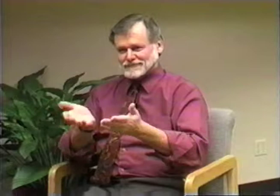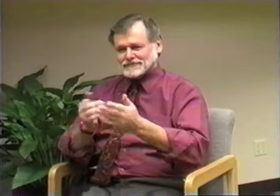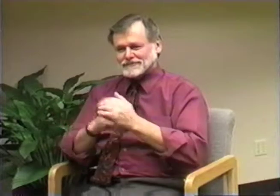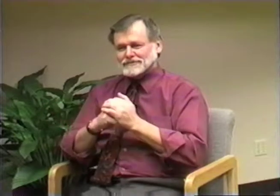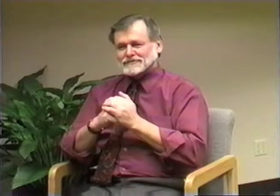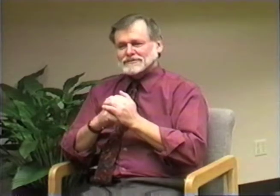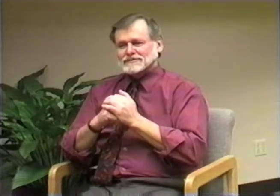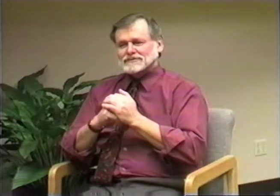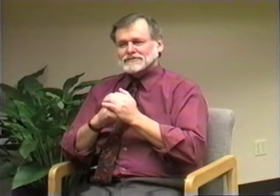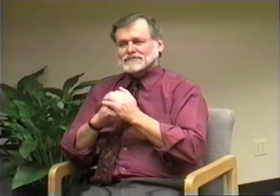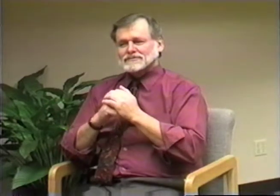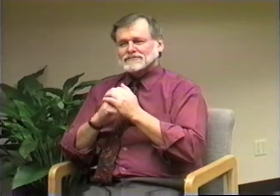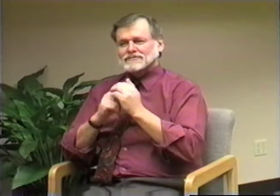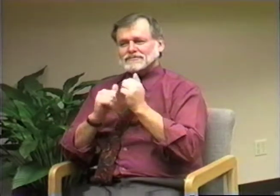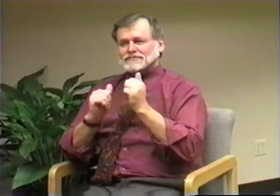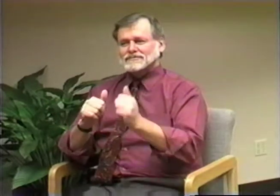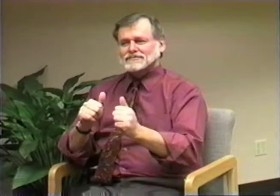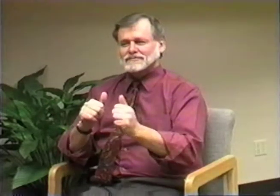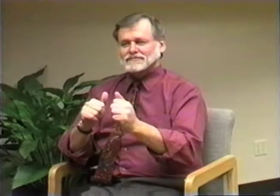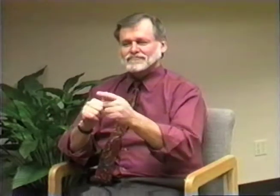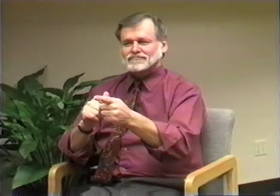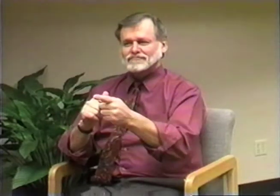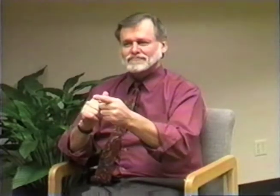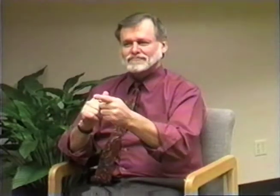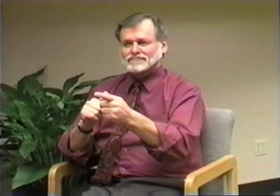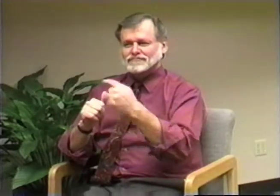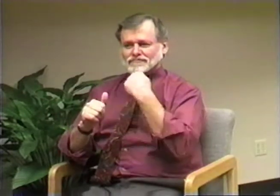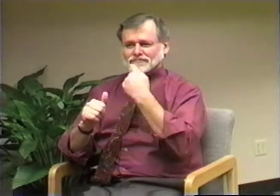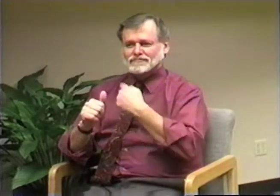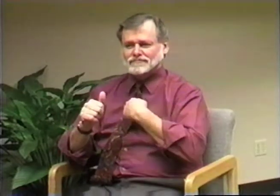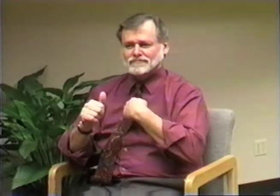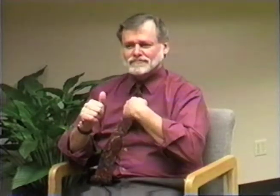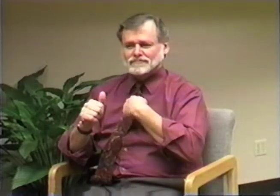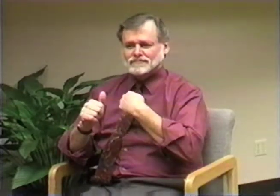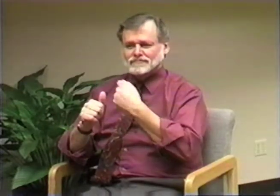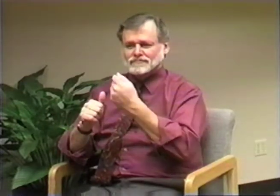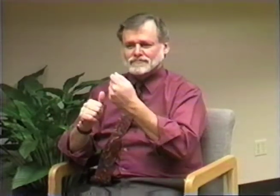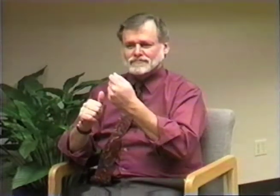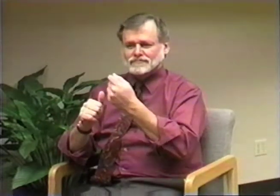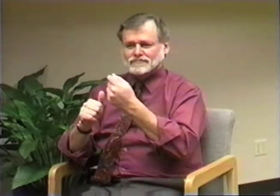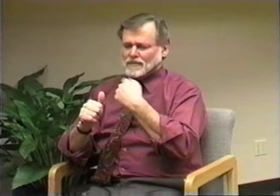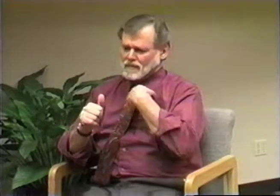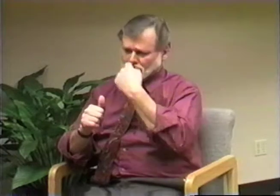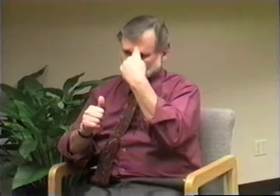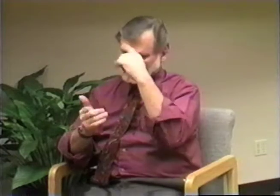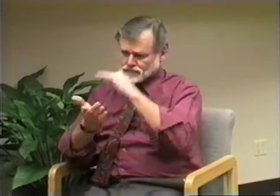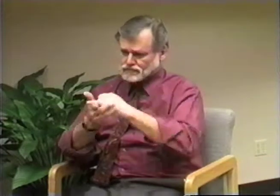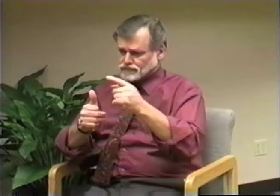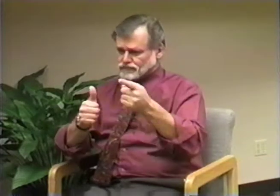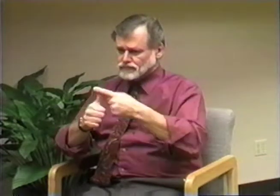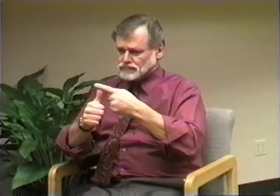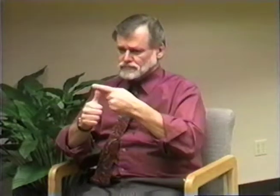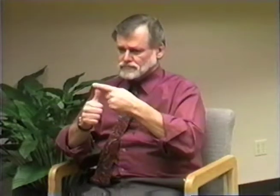that we have such a good place for meeting and socializing.